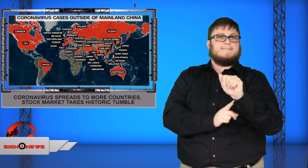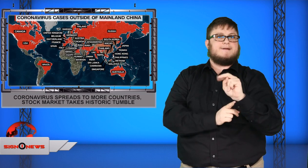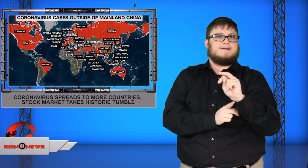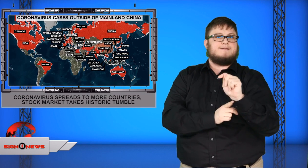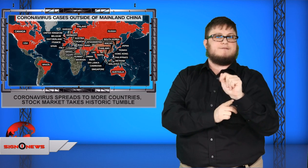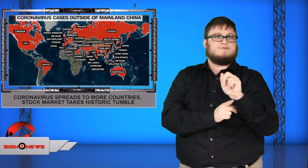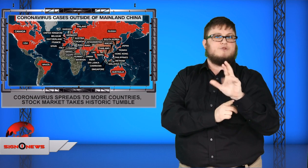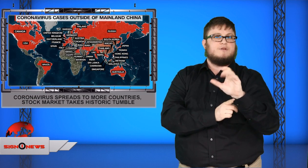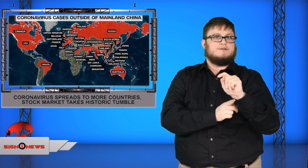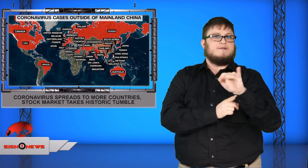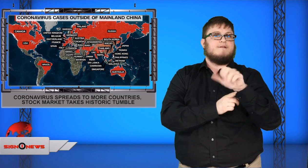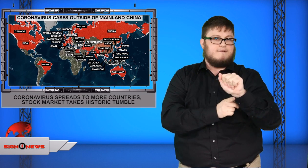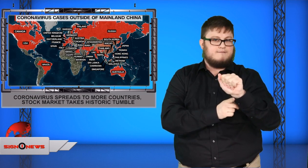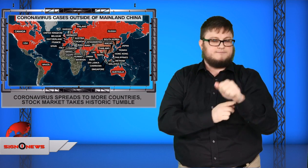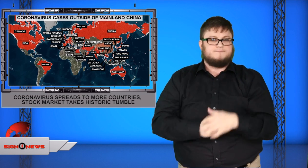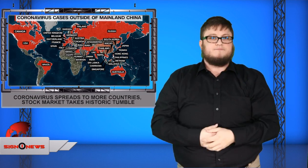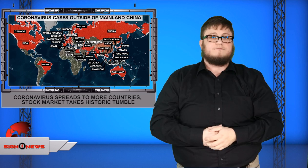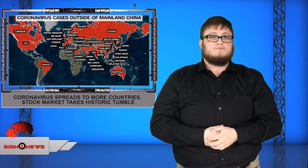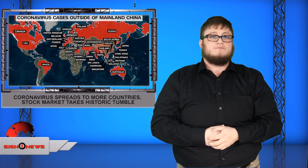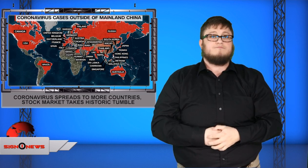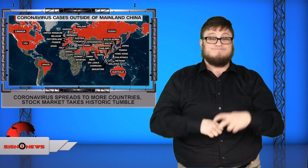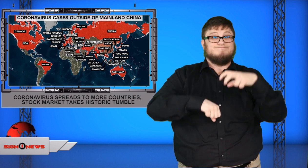Antarctica.